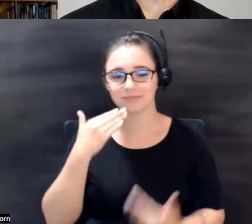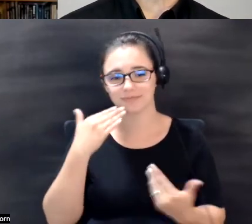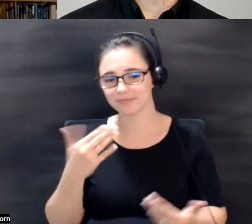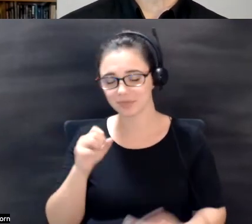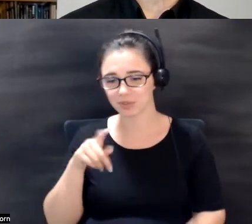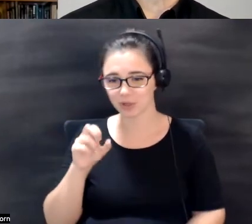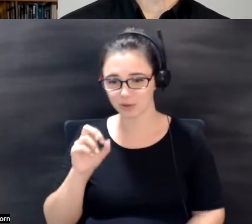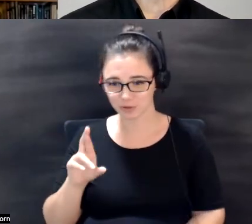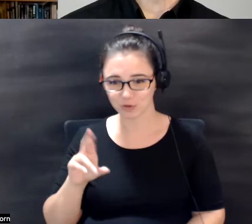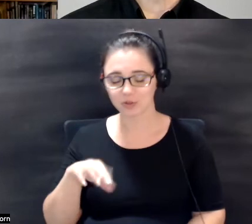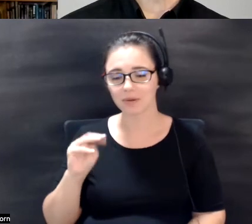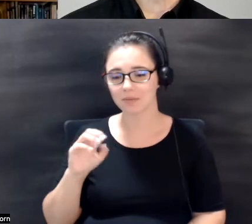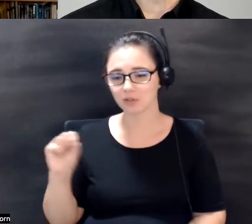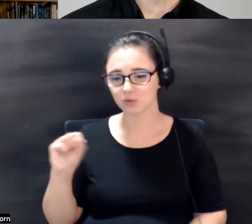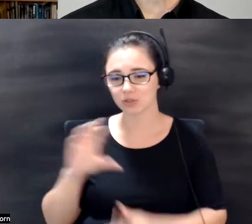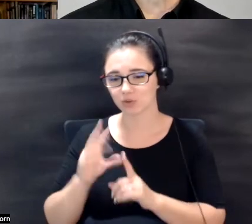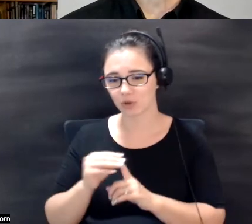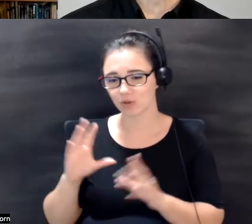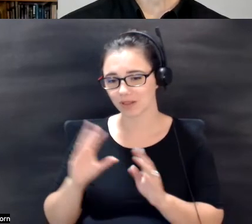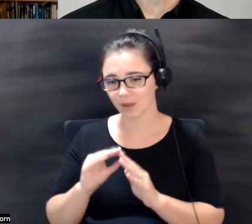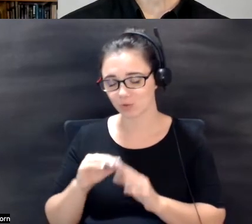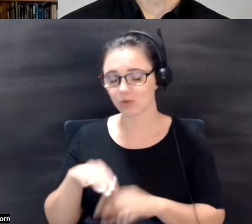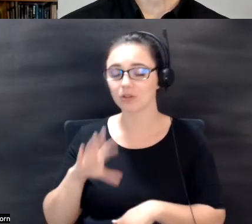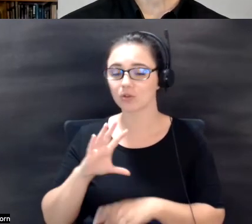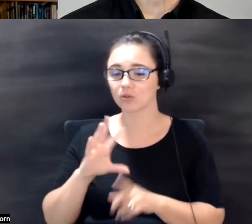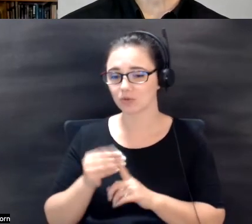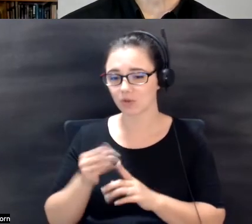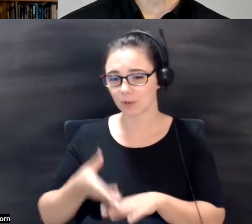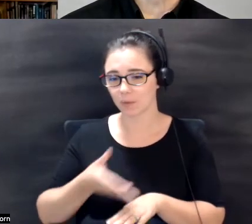the Massachusetts Cultural Council, the Cultural Improvement Portfolio project,